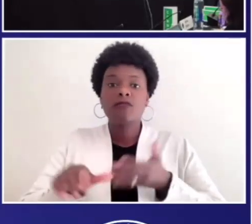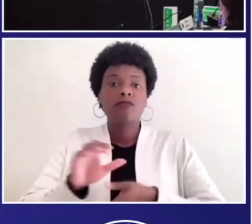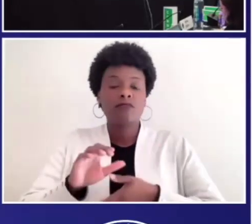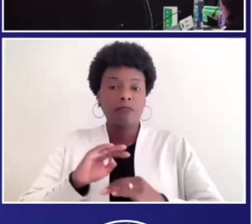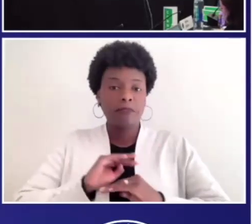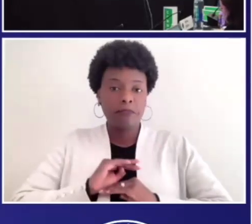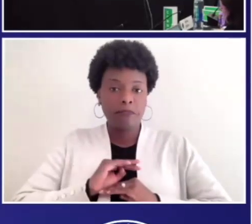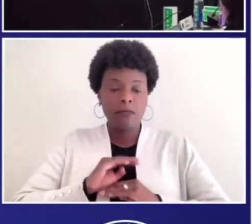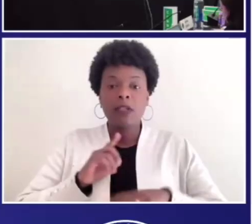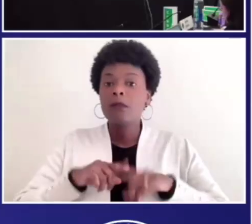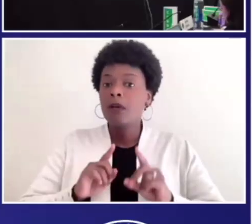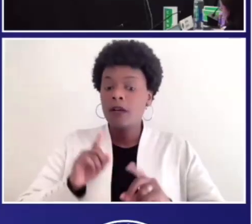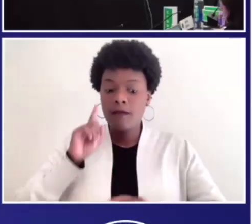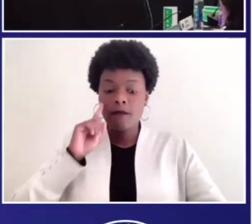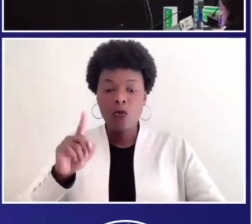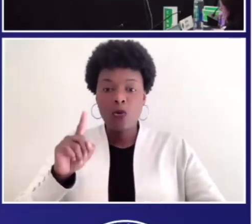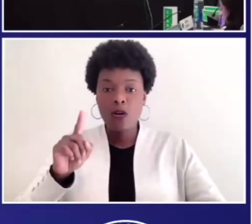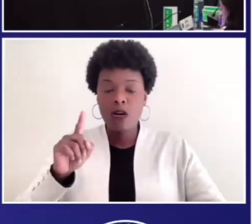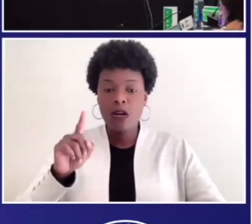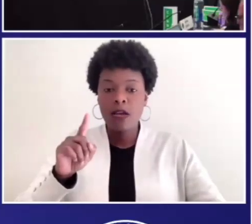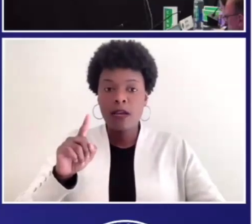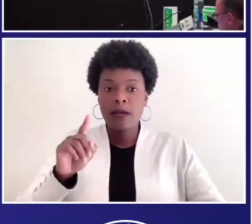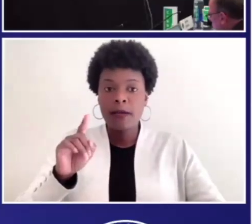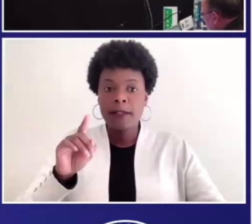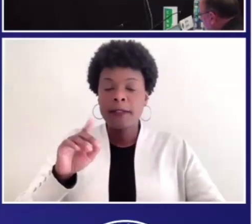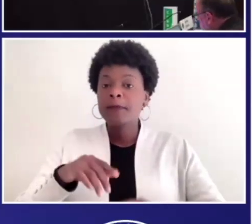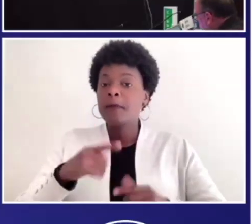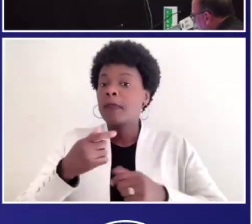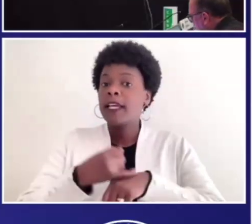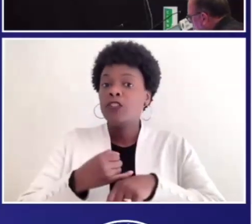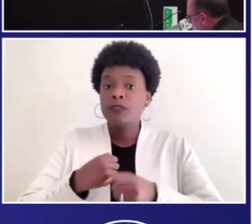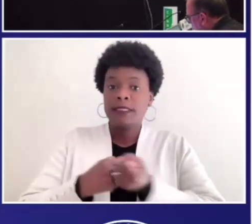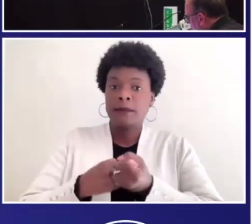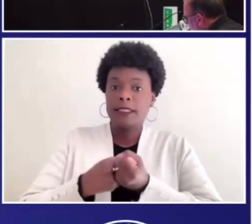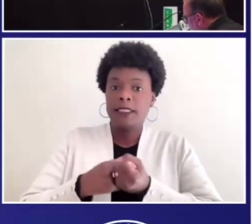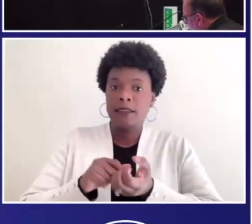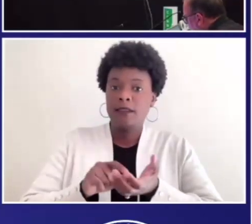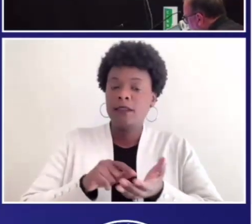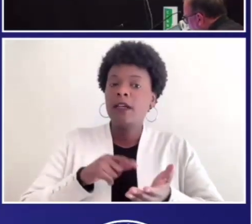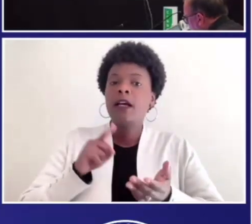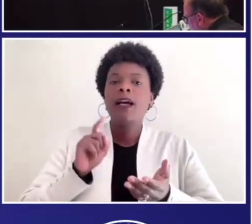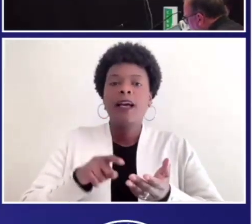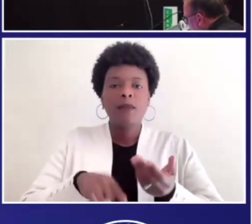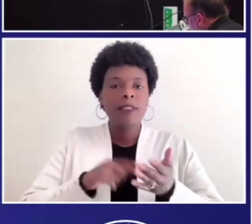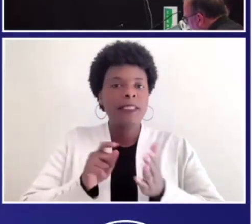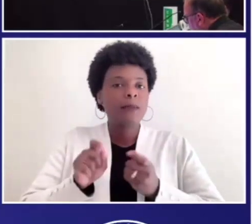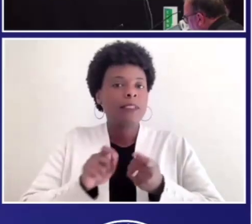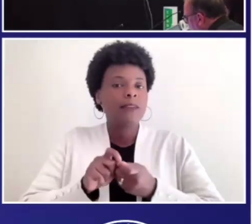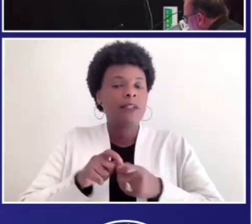But for the purposes of the interest subsidy, they have to be very specifically on-time monthly payments,